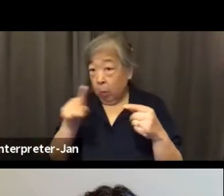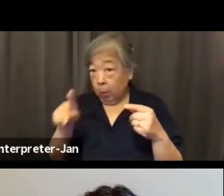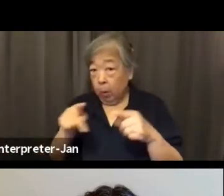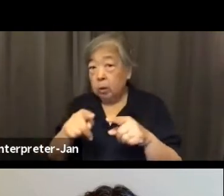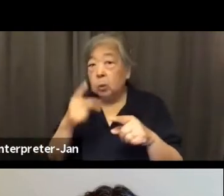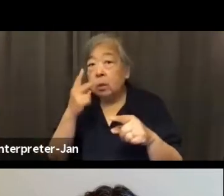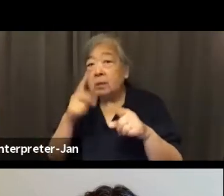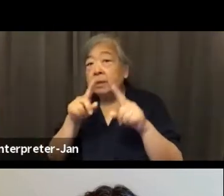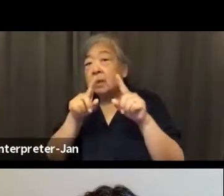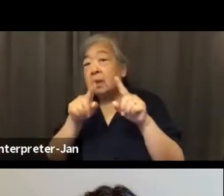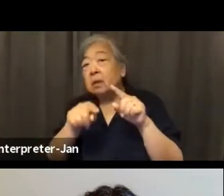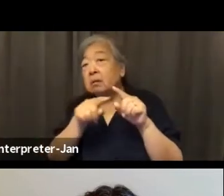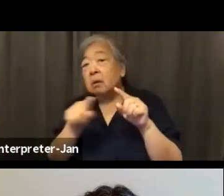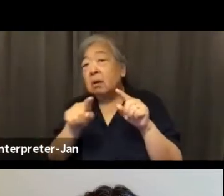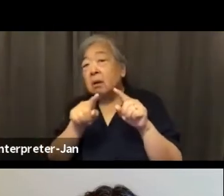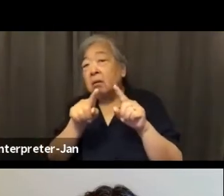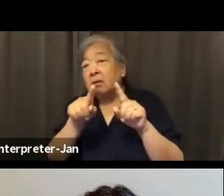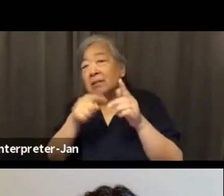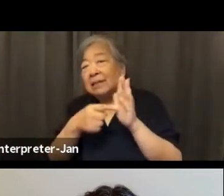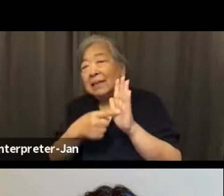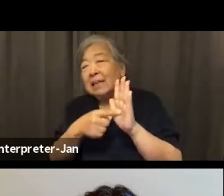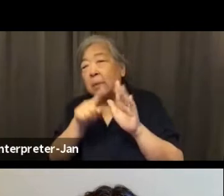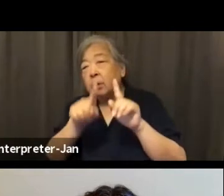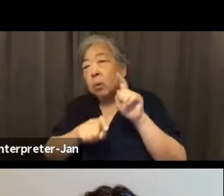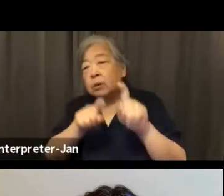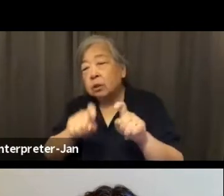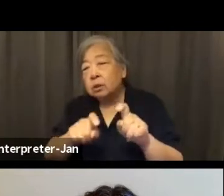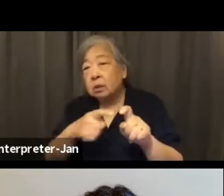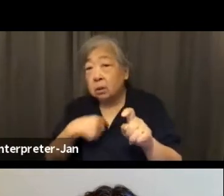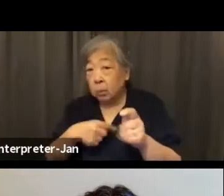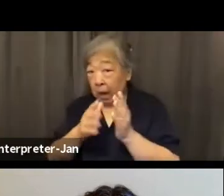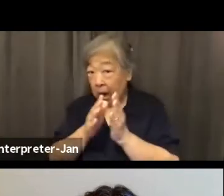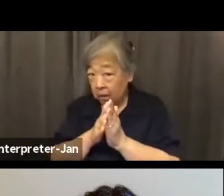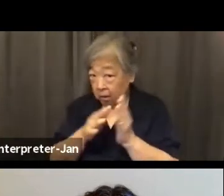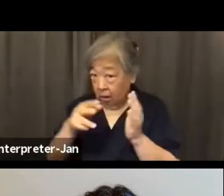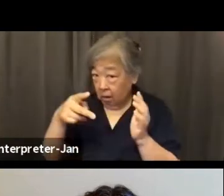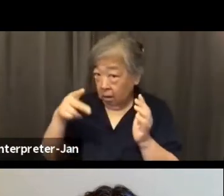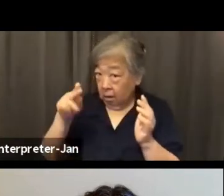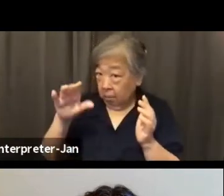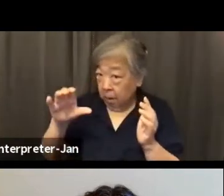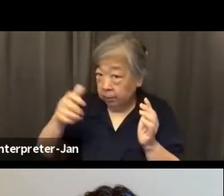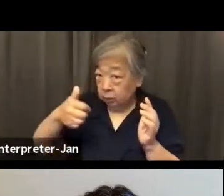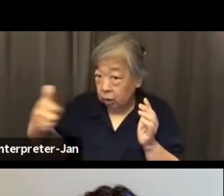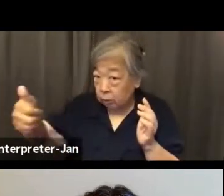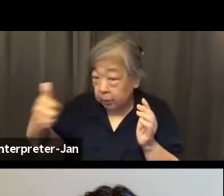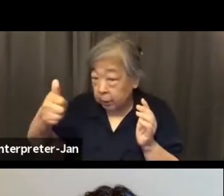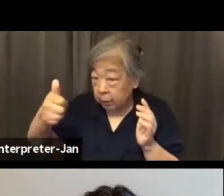host city so we asked, do public transportation options have any of the following accessibility